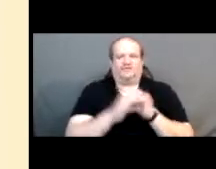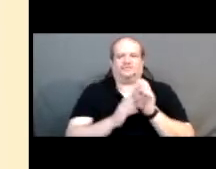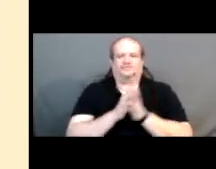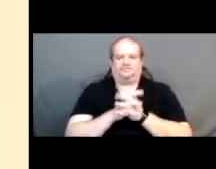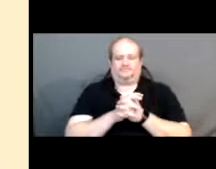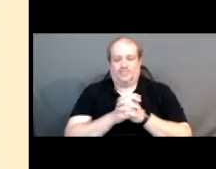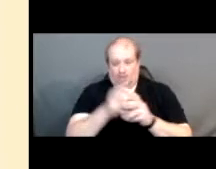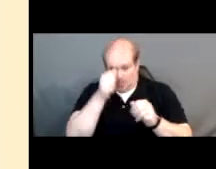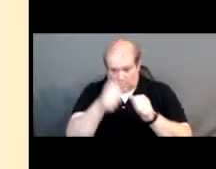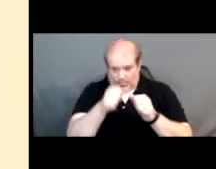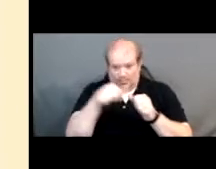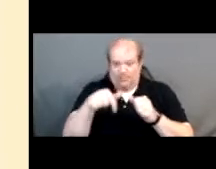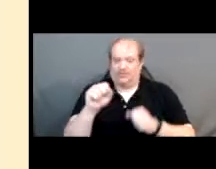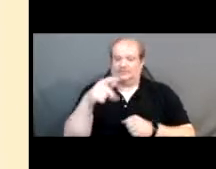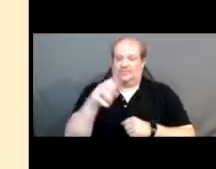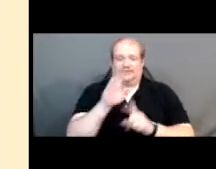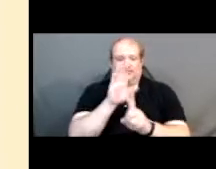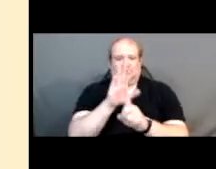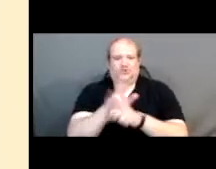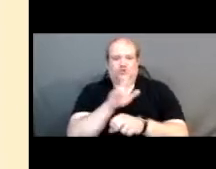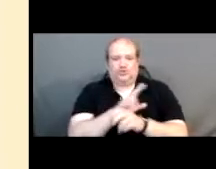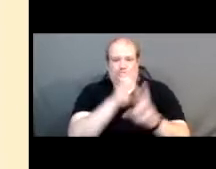Remember that this space is yours to use respectfully as you need.